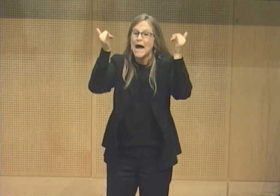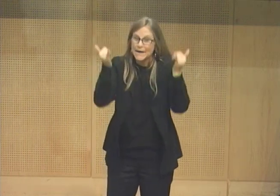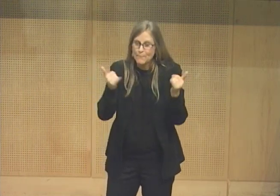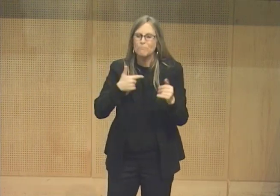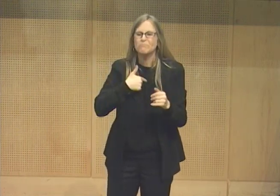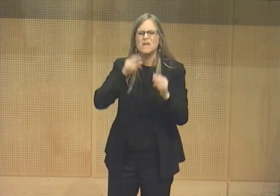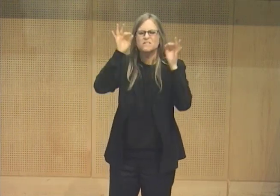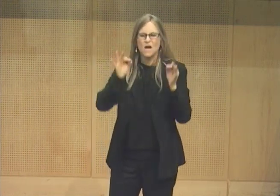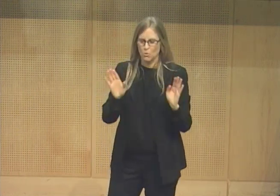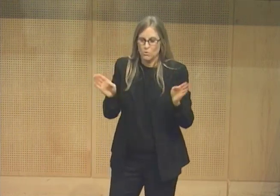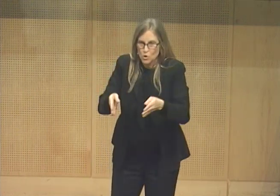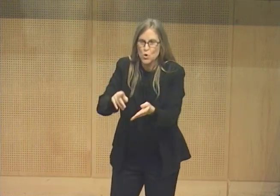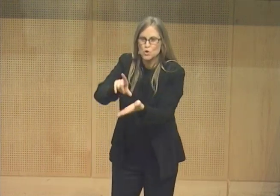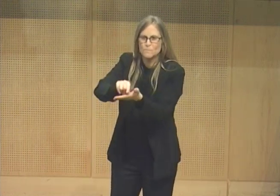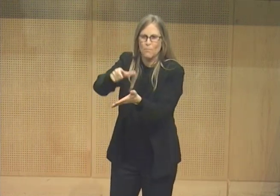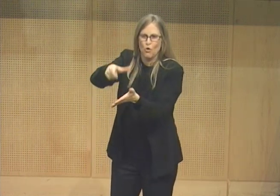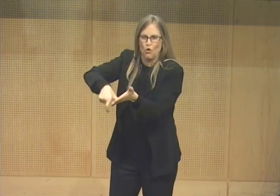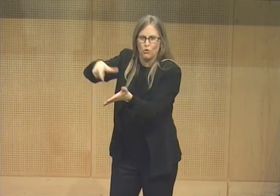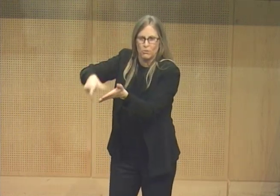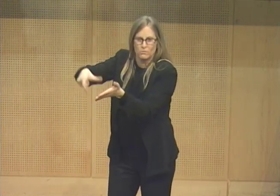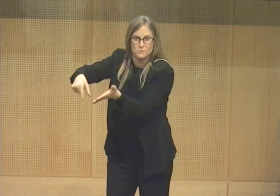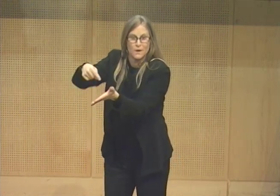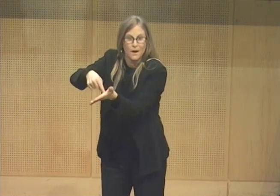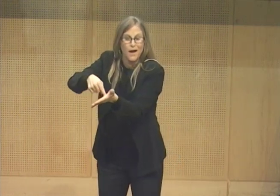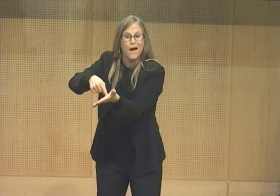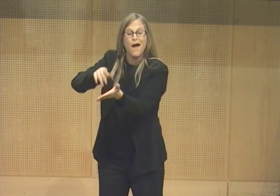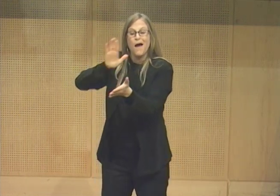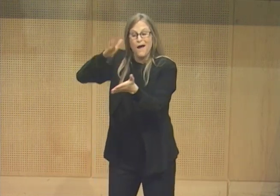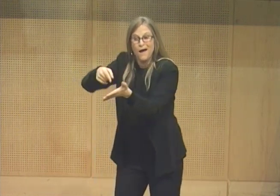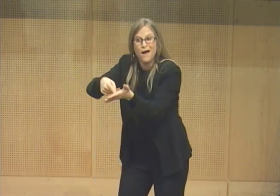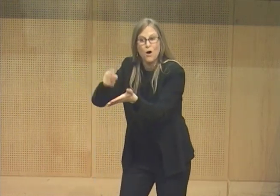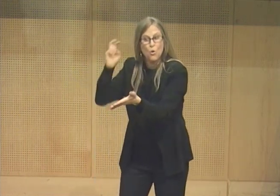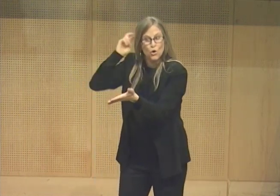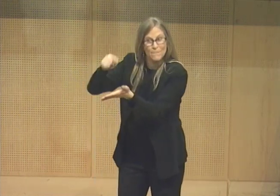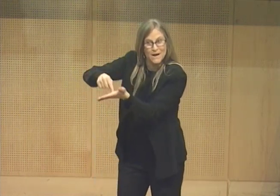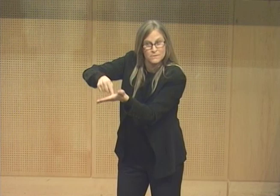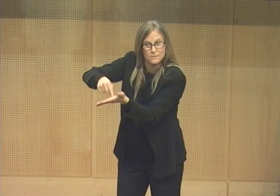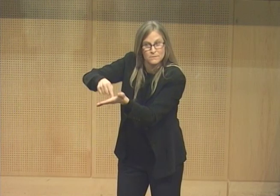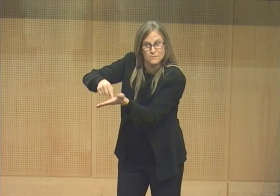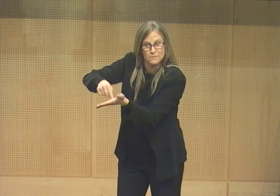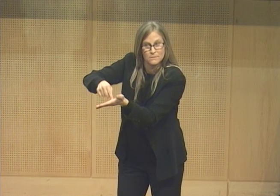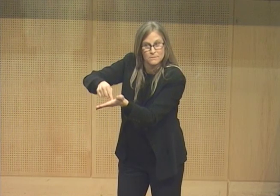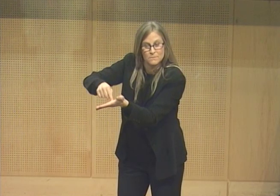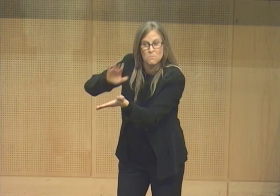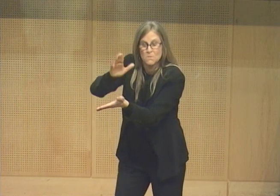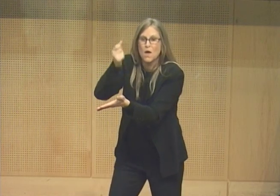Now, I decided to focus on newspaper articles that dealt with cochlear implantation.